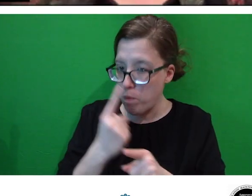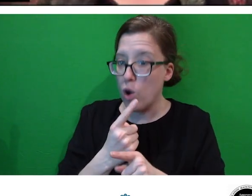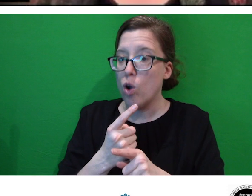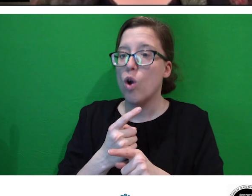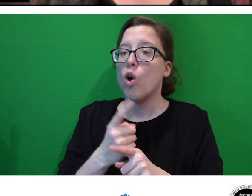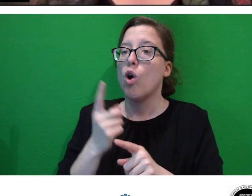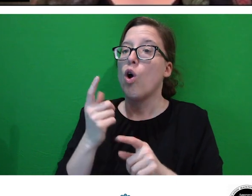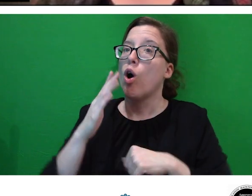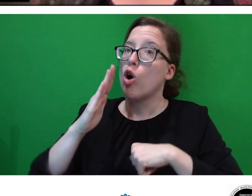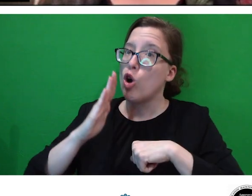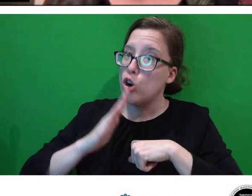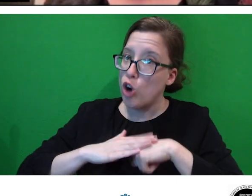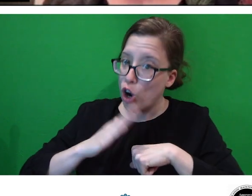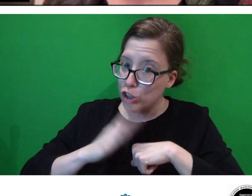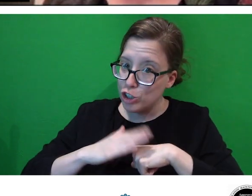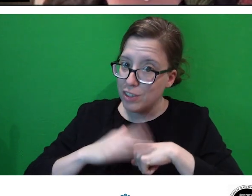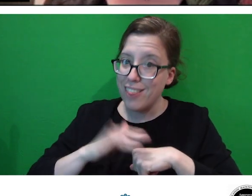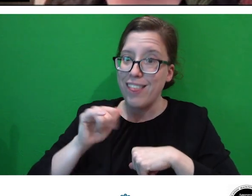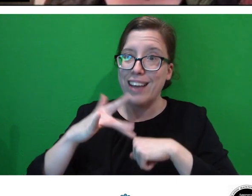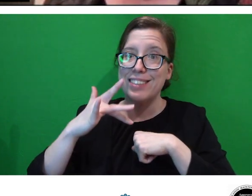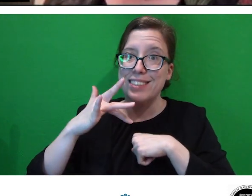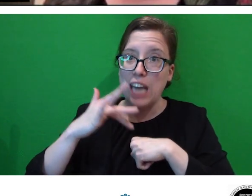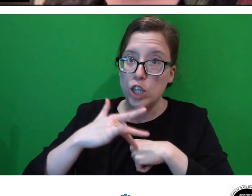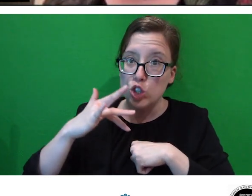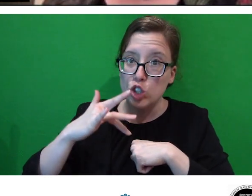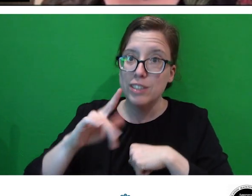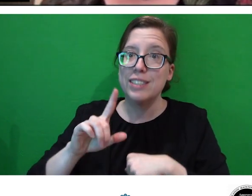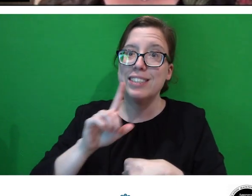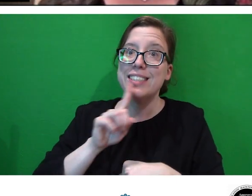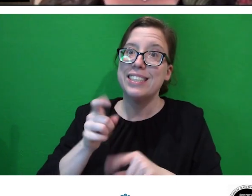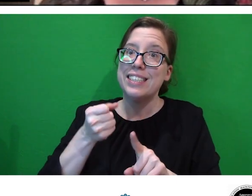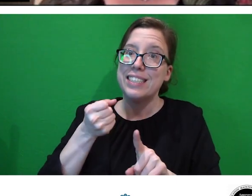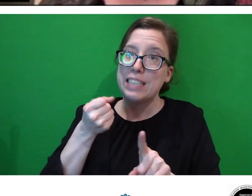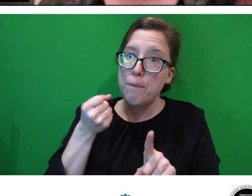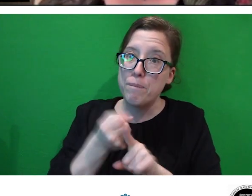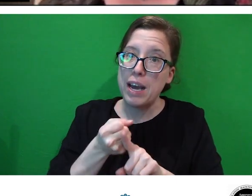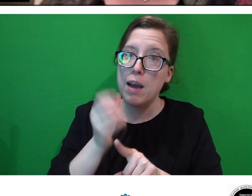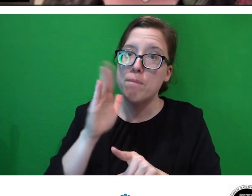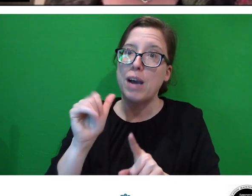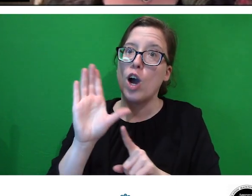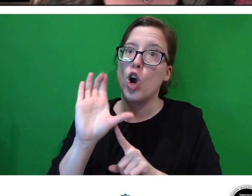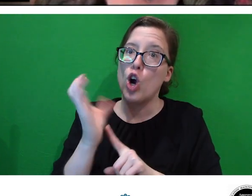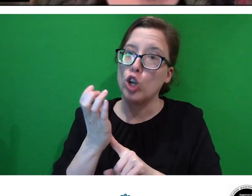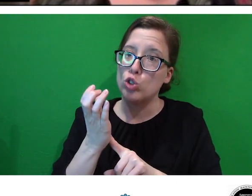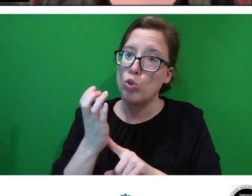So to answer in general, Andy, yes, I think touch is critical. I think it's appropriate,